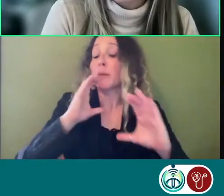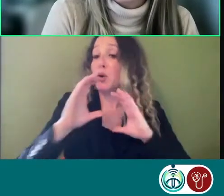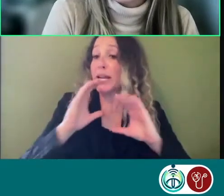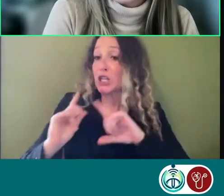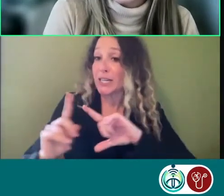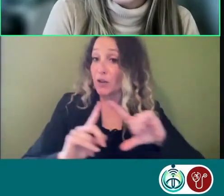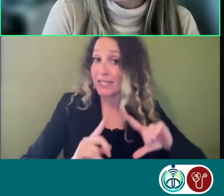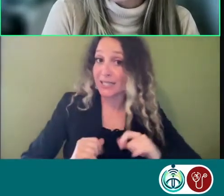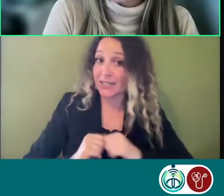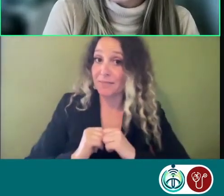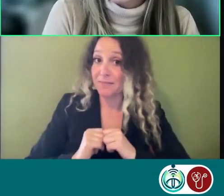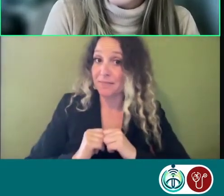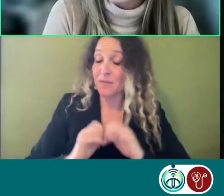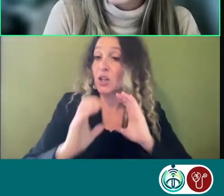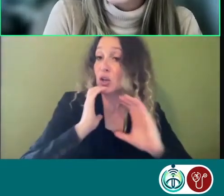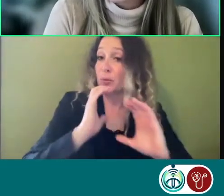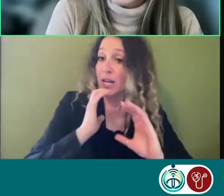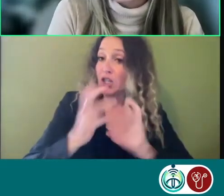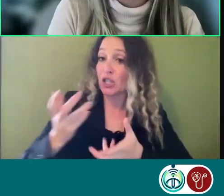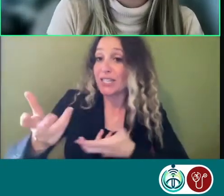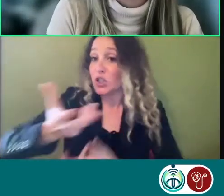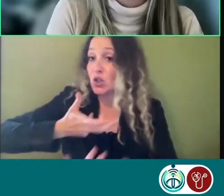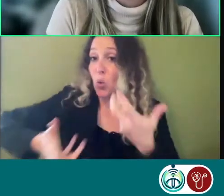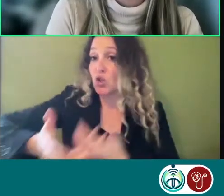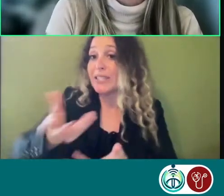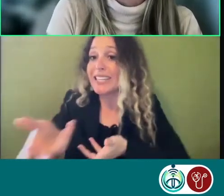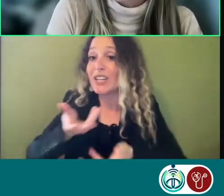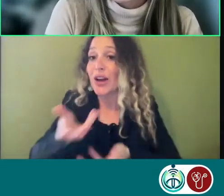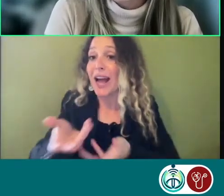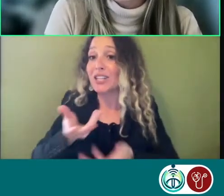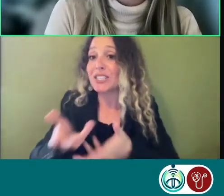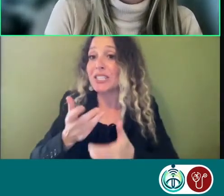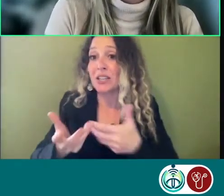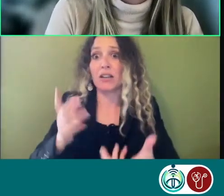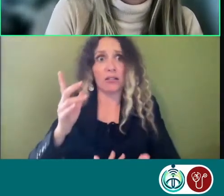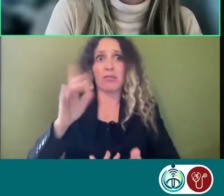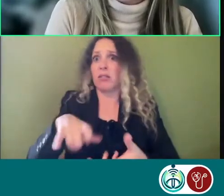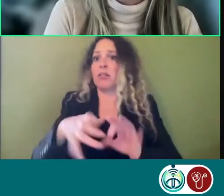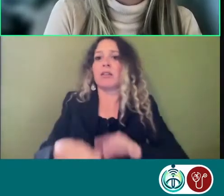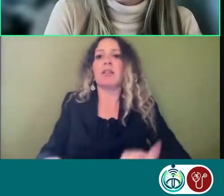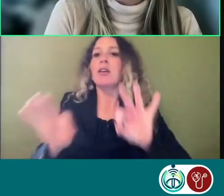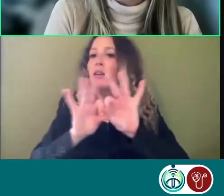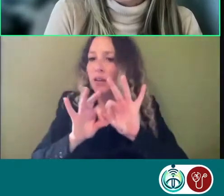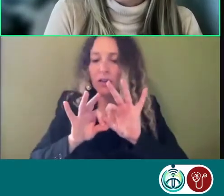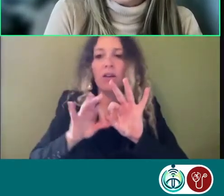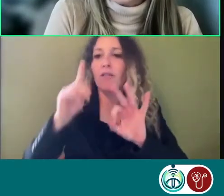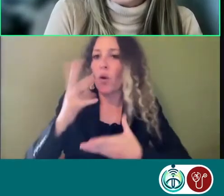communication and social interaction challenges are fundamental to the autism and IDD community.